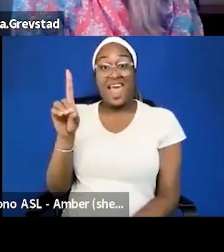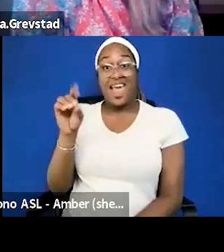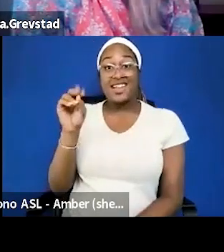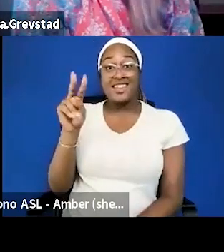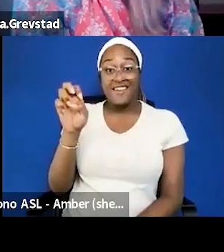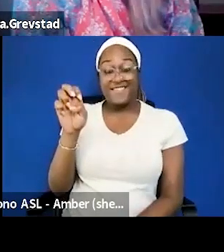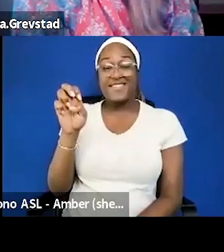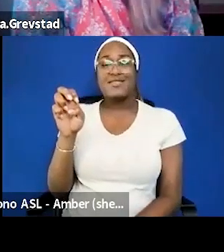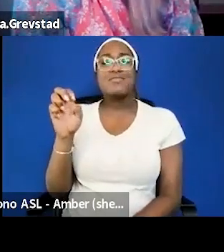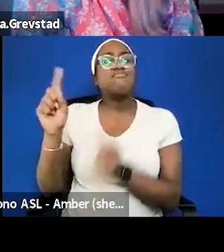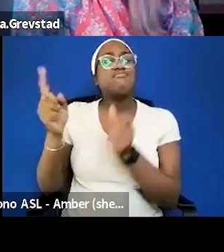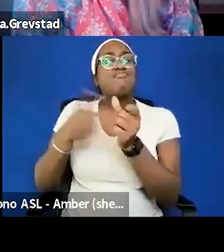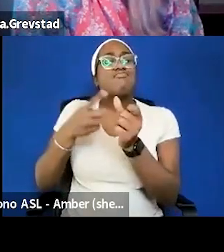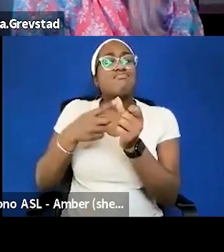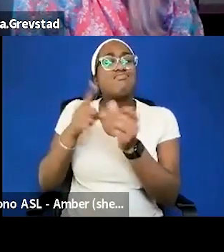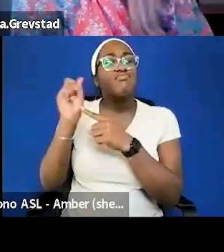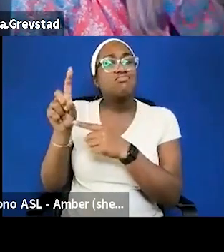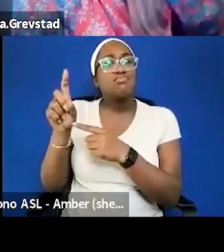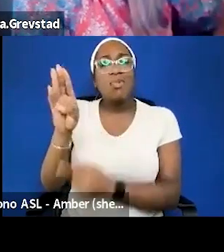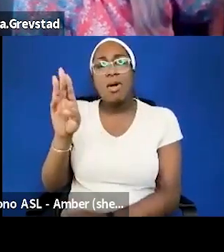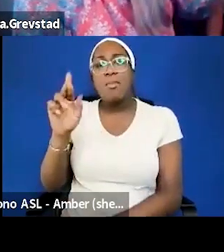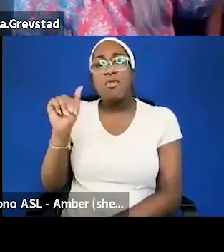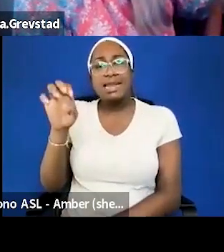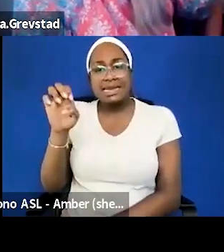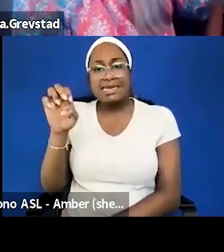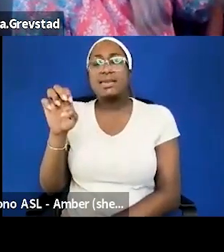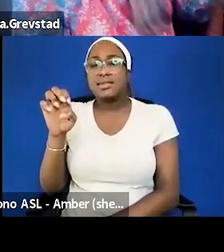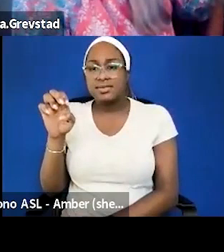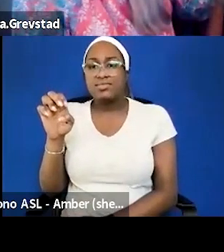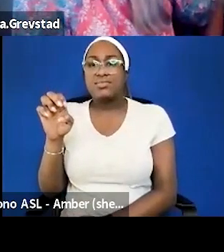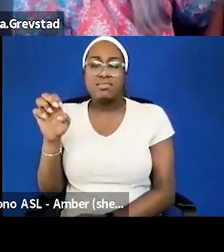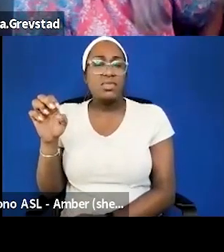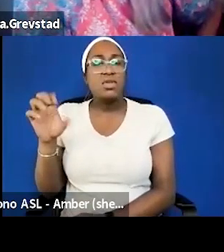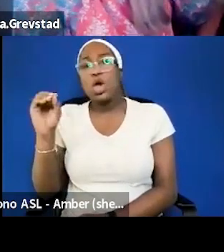First I want to actually ask Brandie Solovay, who is our co-founder, the director of our co-founding